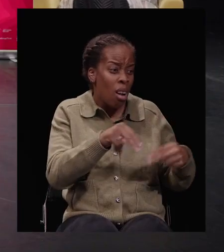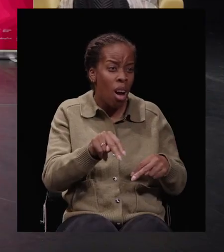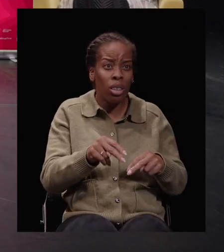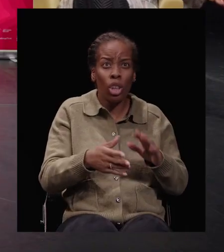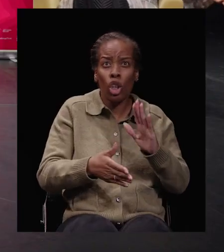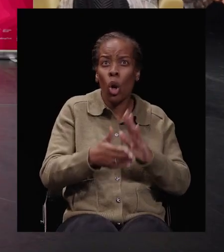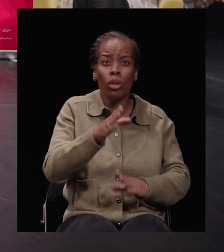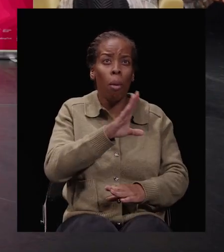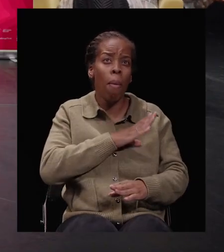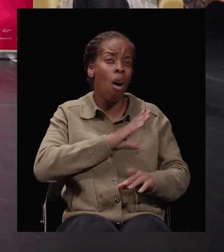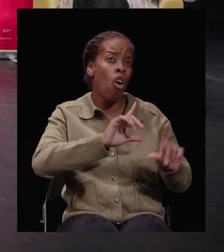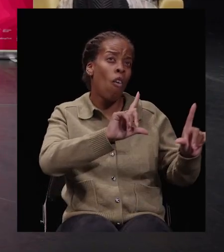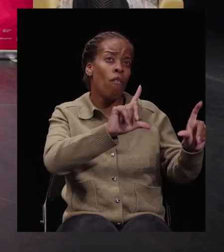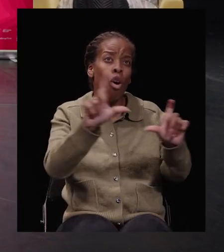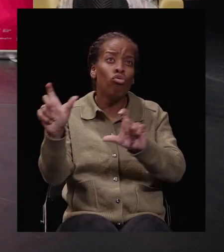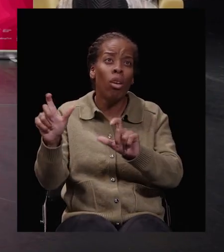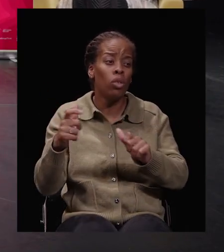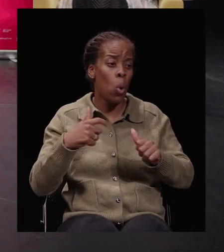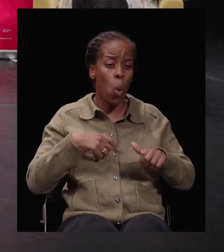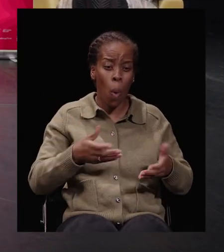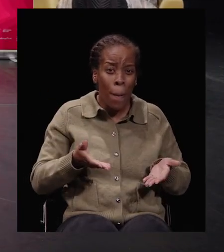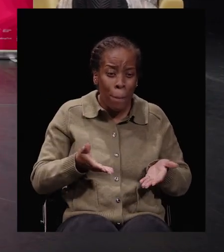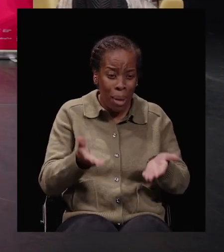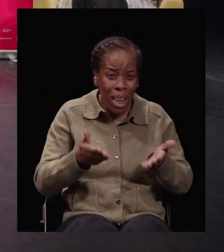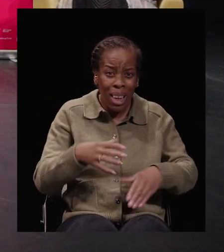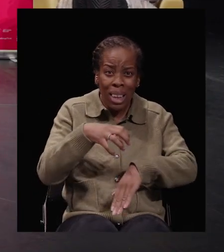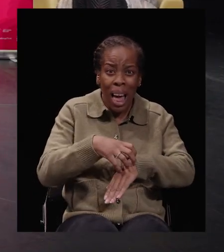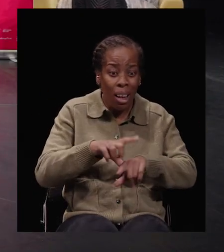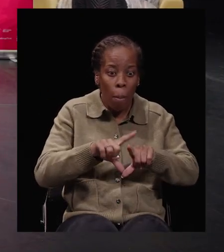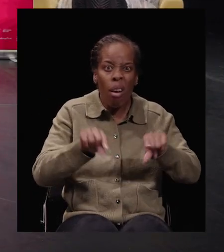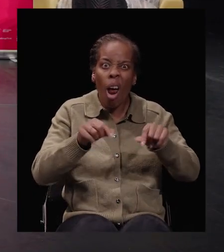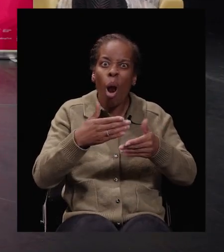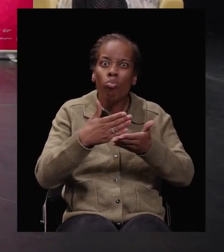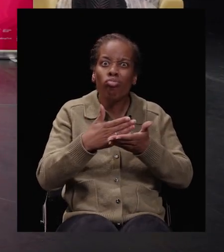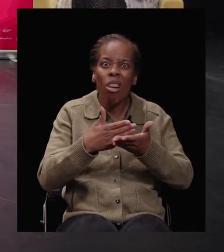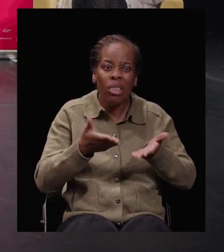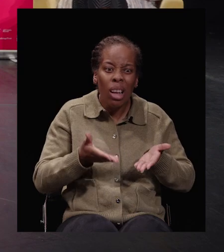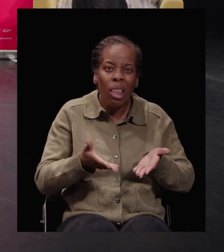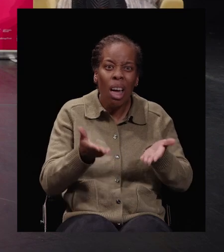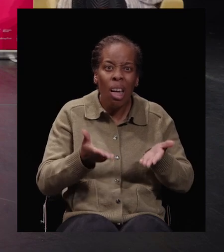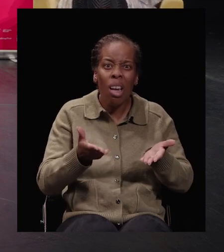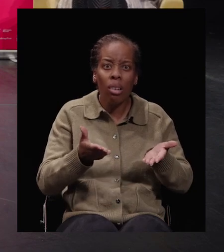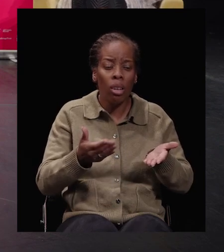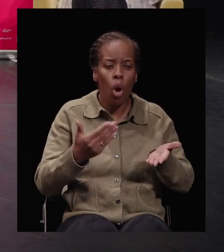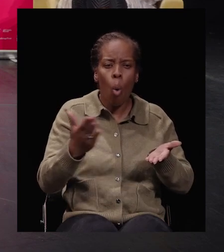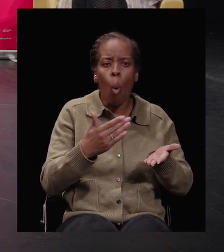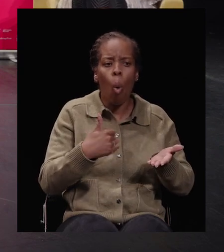and taking photographs, which is what I did, or baking banana bread or whatever. We all were indulging in the arts in some way or form it felt like,